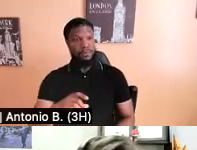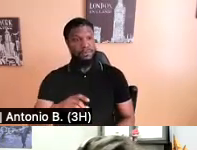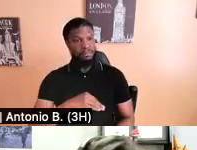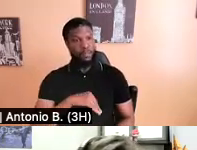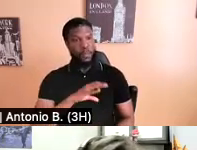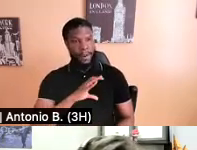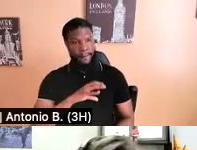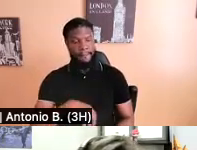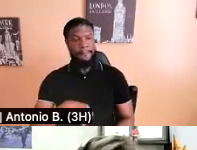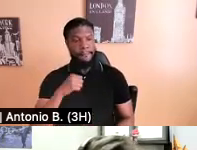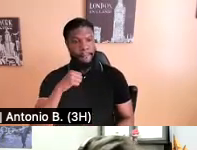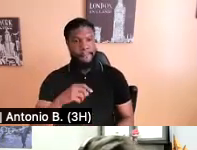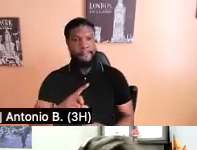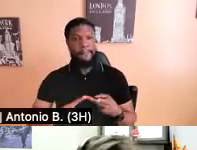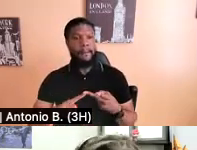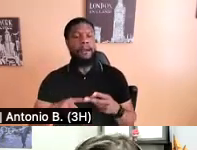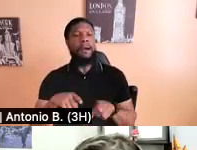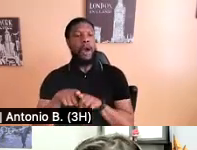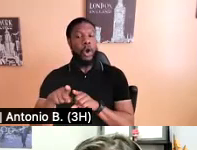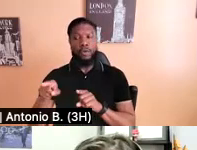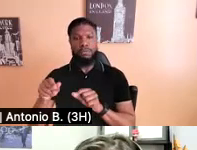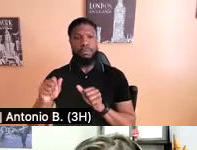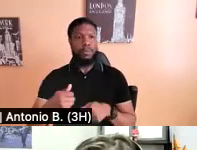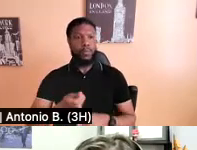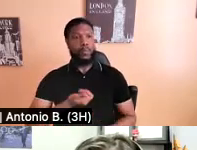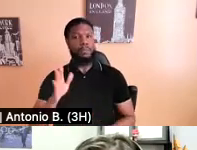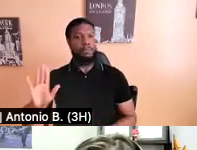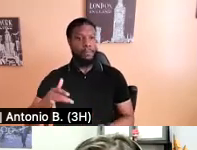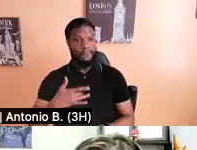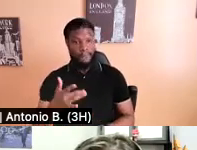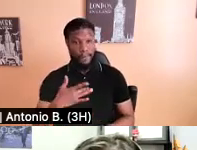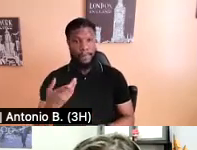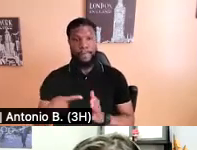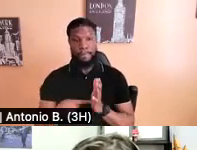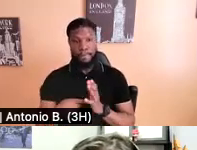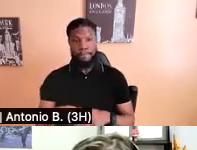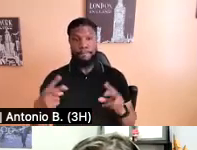The writing tutor can also express their own feelings, as in, "I was really happy to see..."